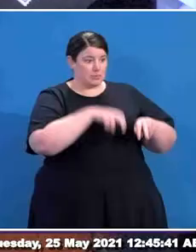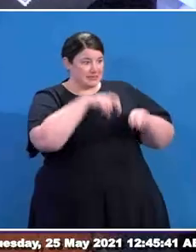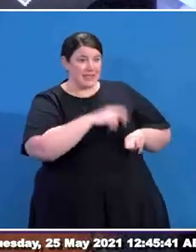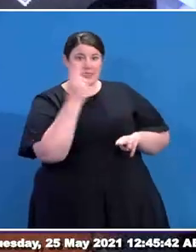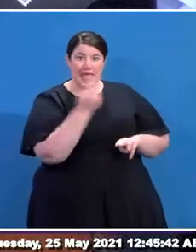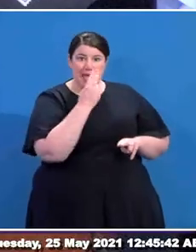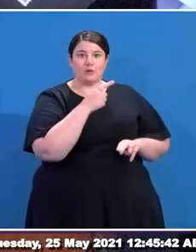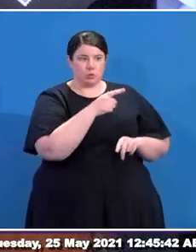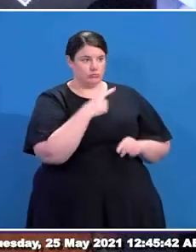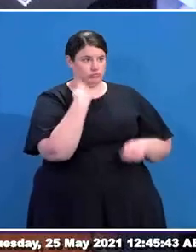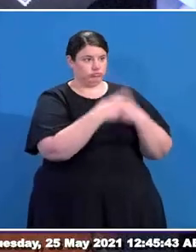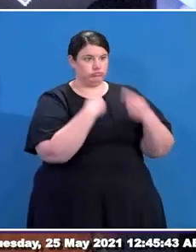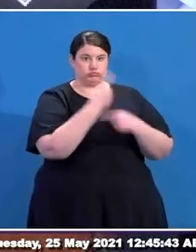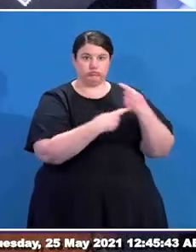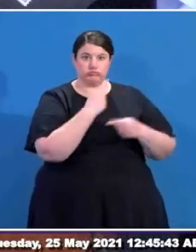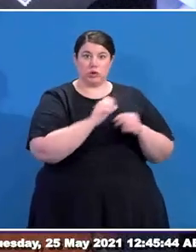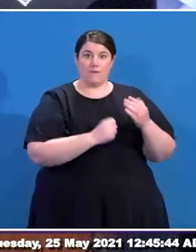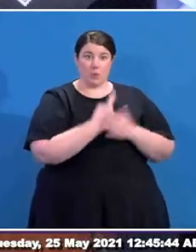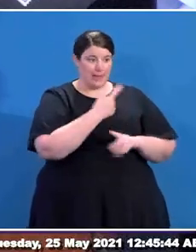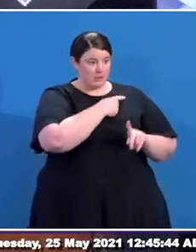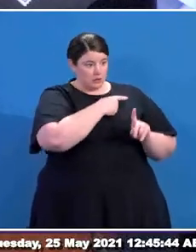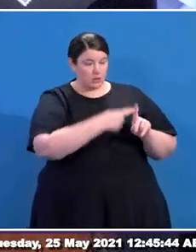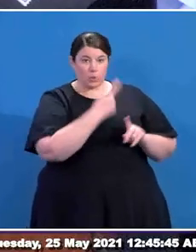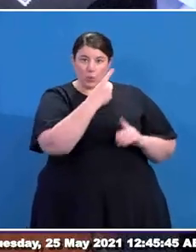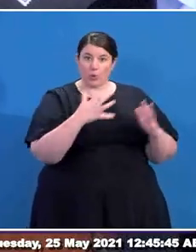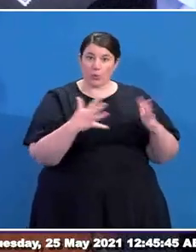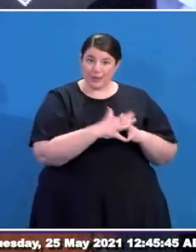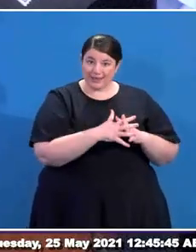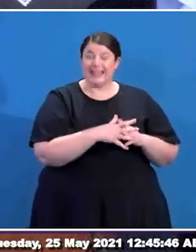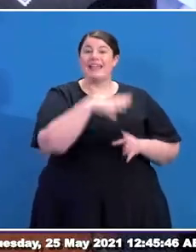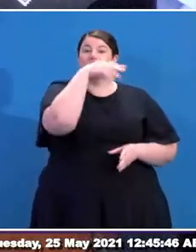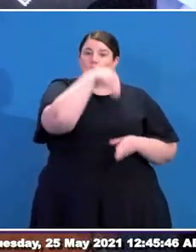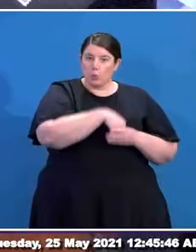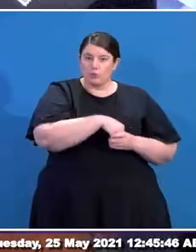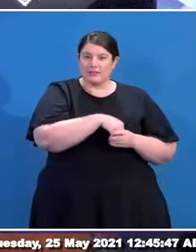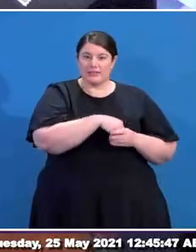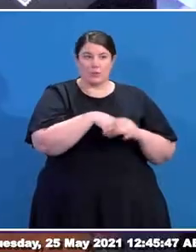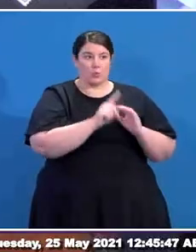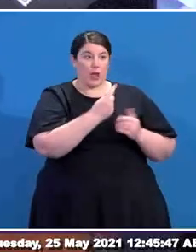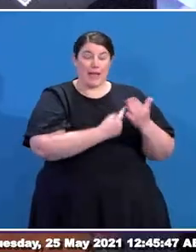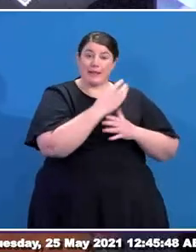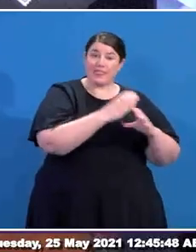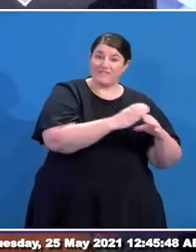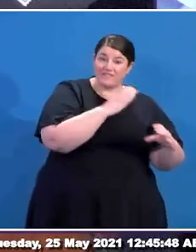had occurred in the previous week, including the incident in the van and what had happened that morning?